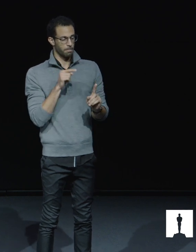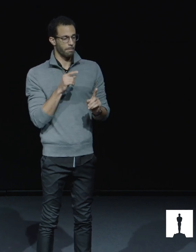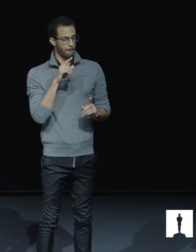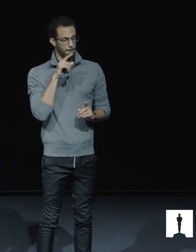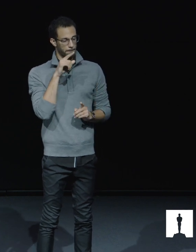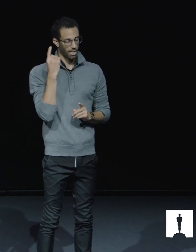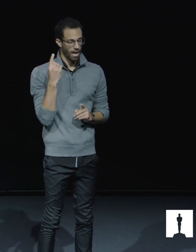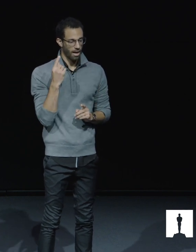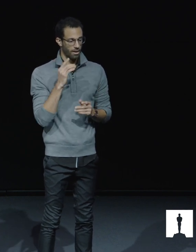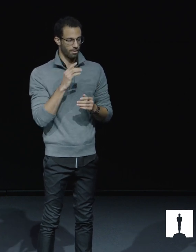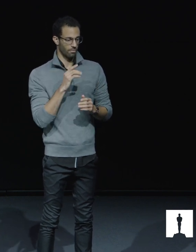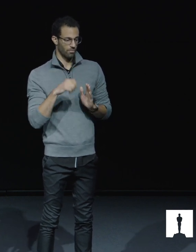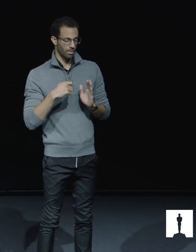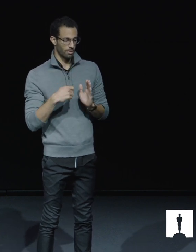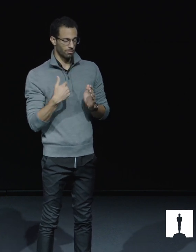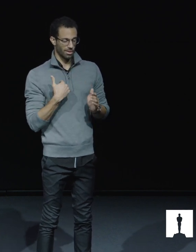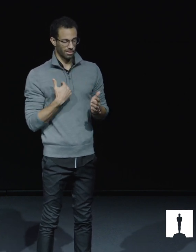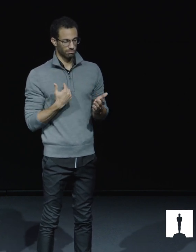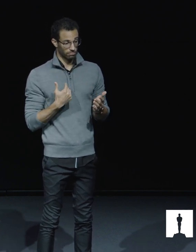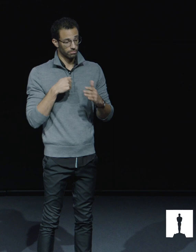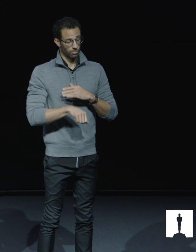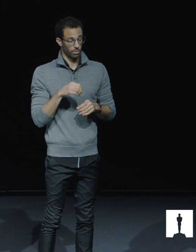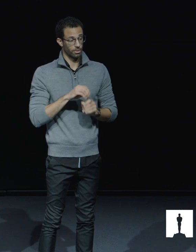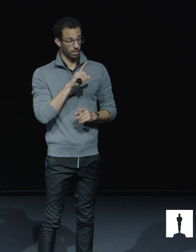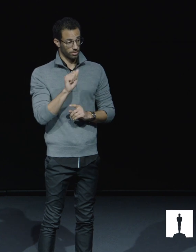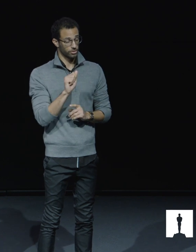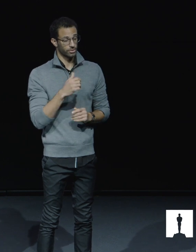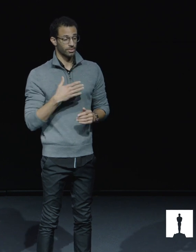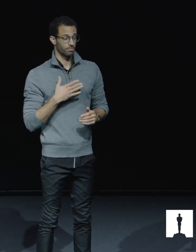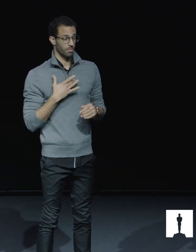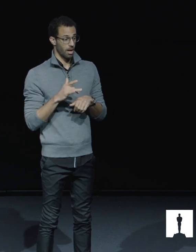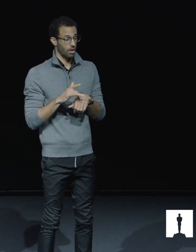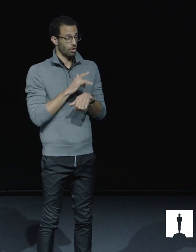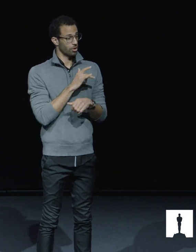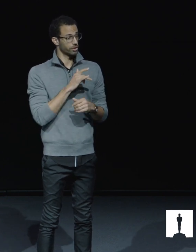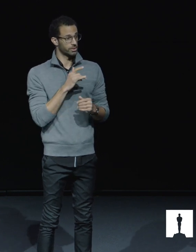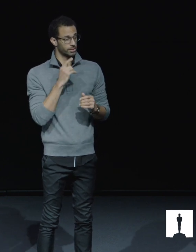I was born in Los Angeles, so my earliest memory is going to Grauman's Chinese Theater